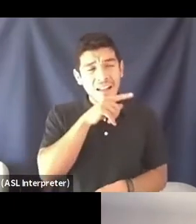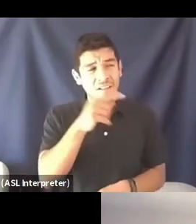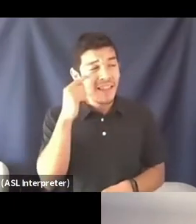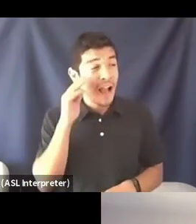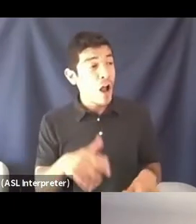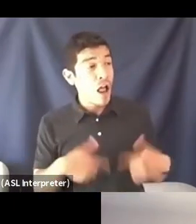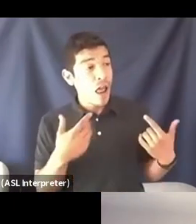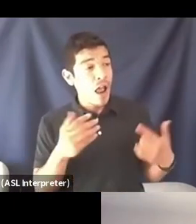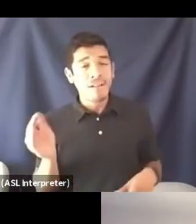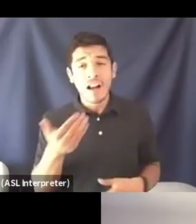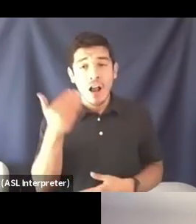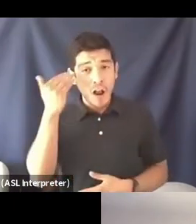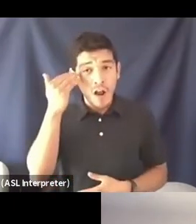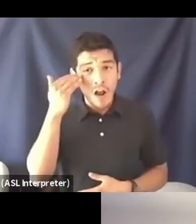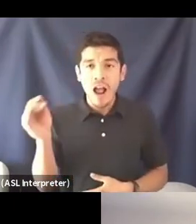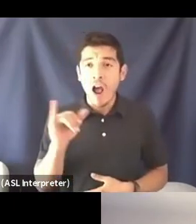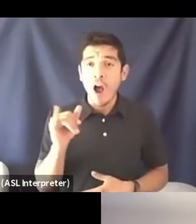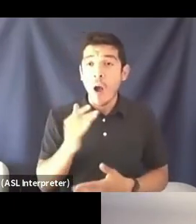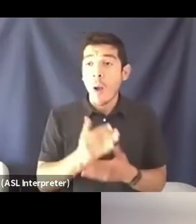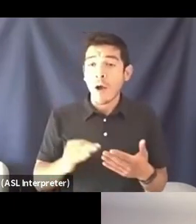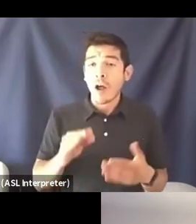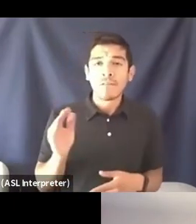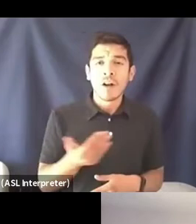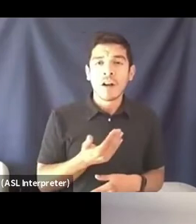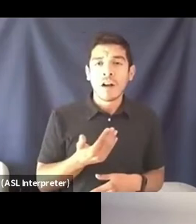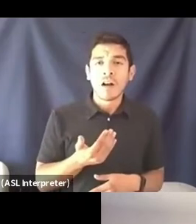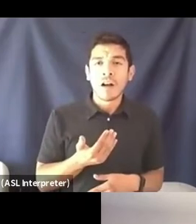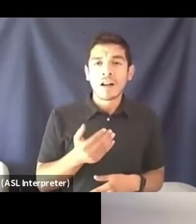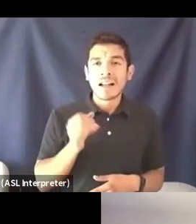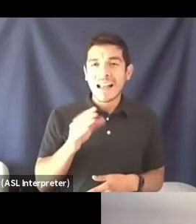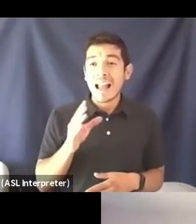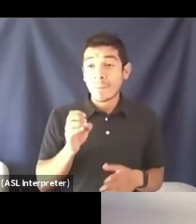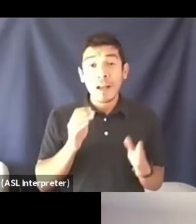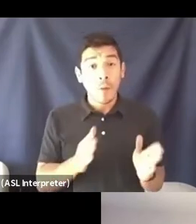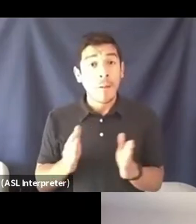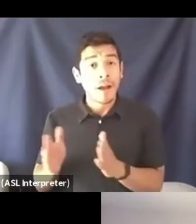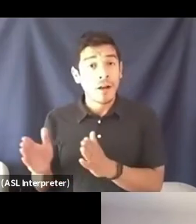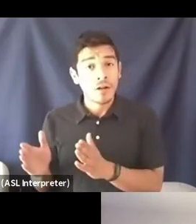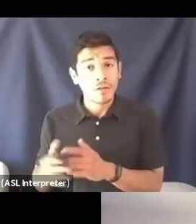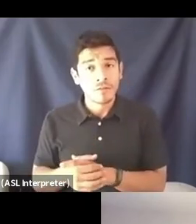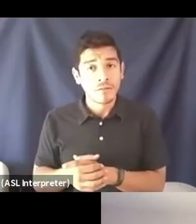and also a lot of parts can be prepared. As international students come